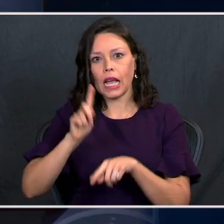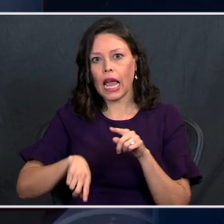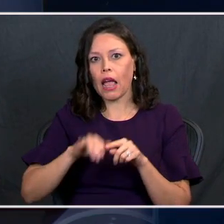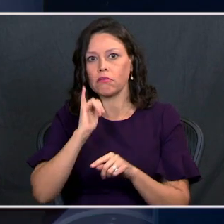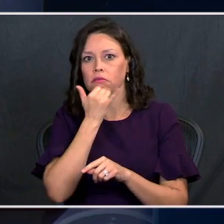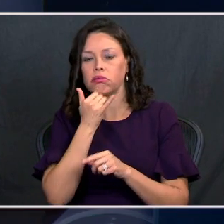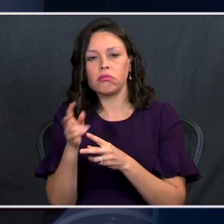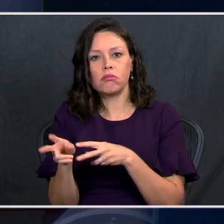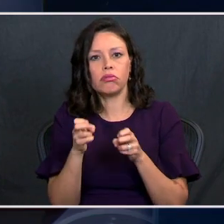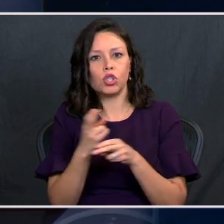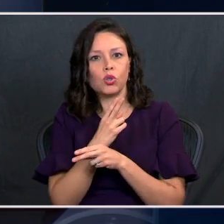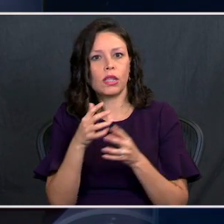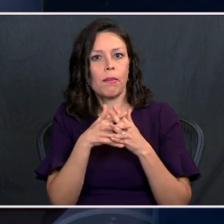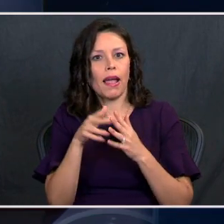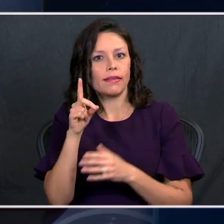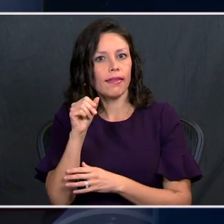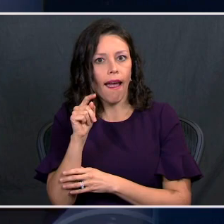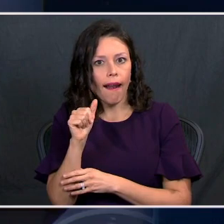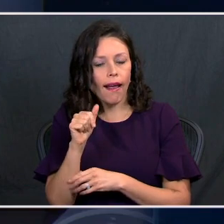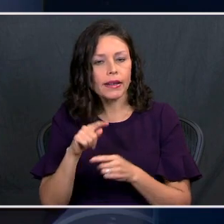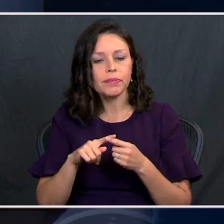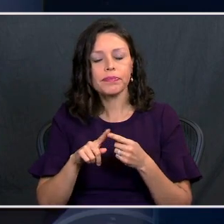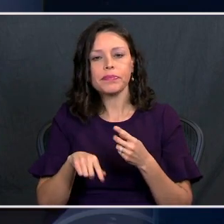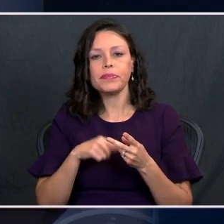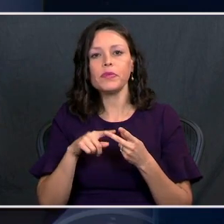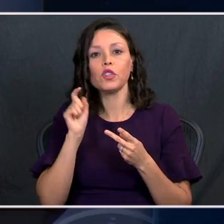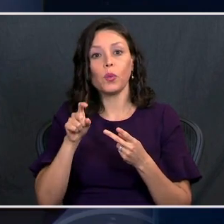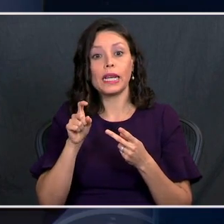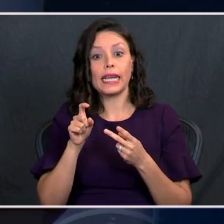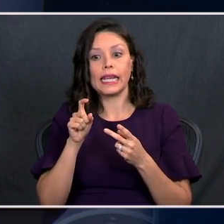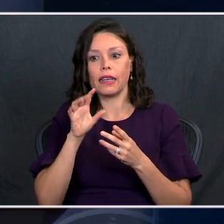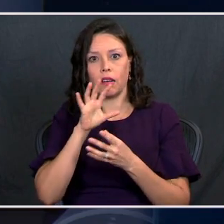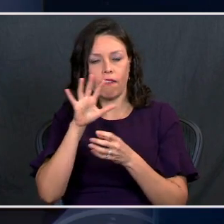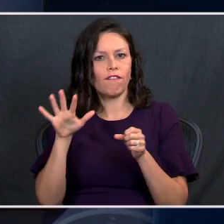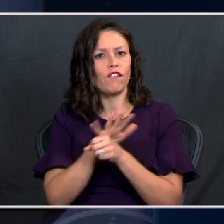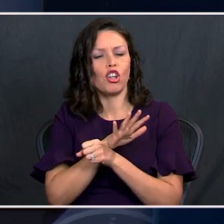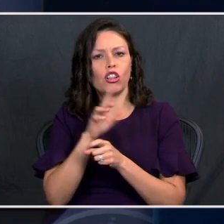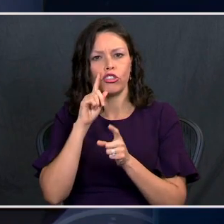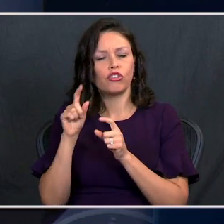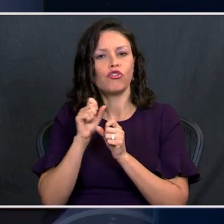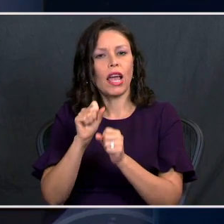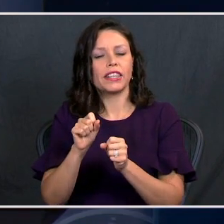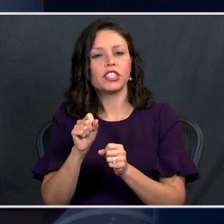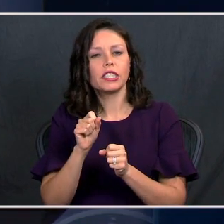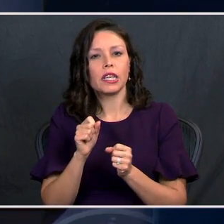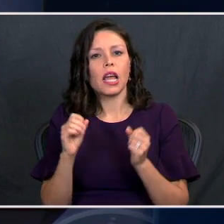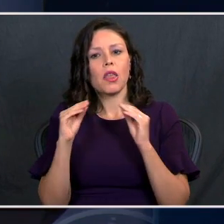and misuse American data. And we need a comprehensive strategy, as I've said, and a more systematic approach